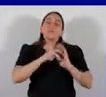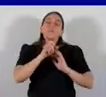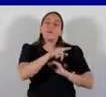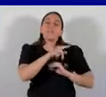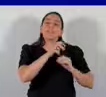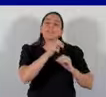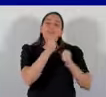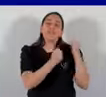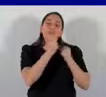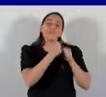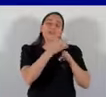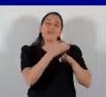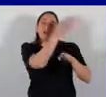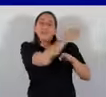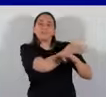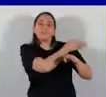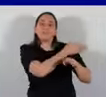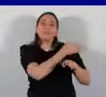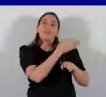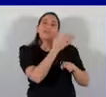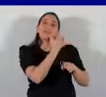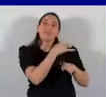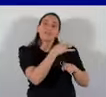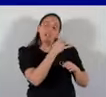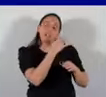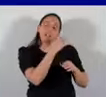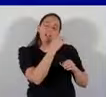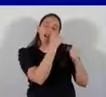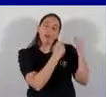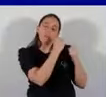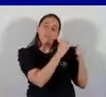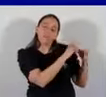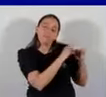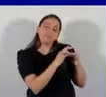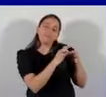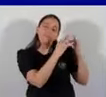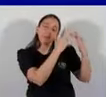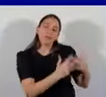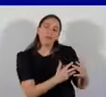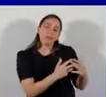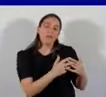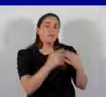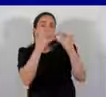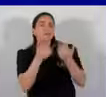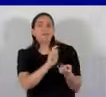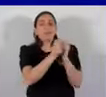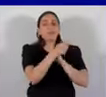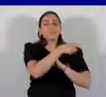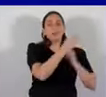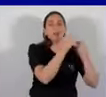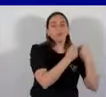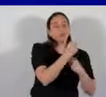The problems of a neoclassical economy Have to do with adapting the entire structure of the economy